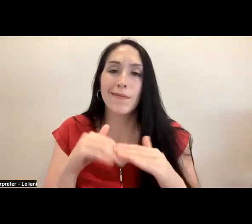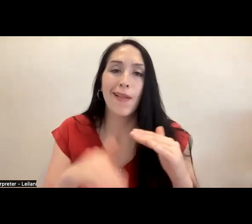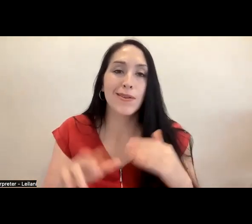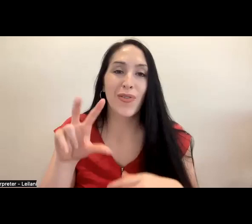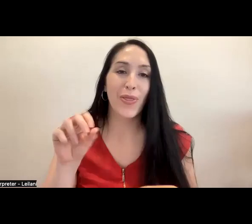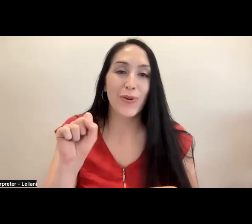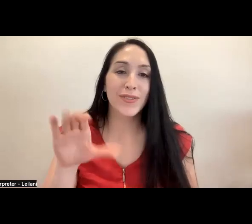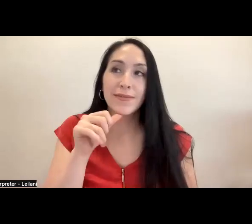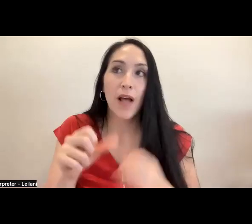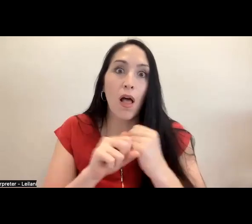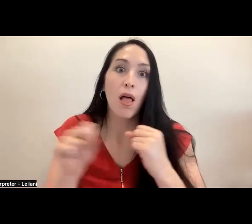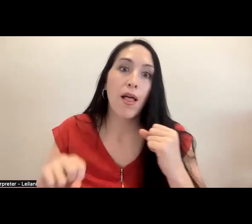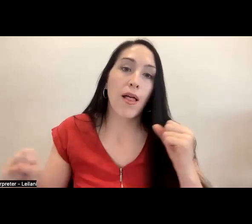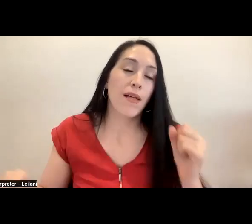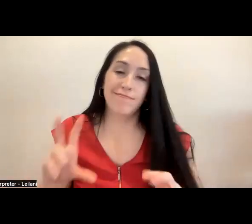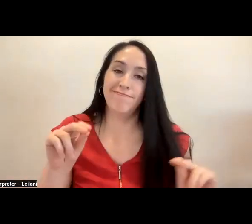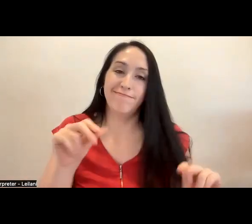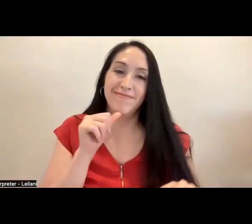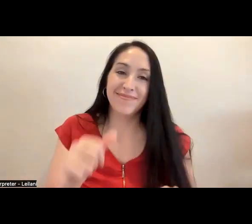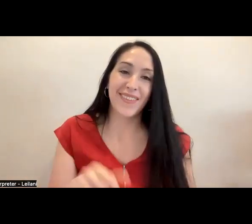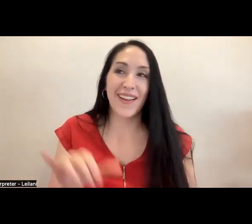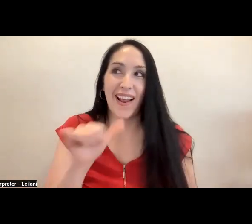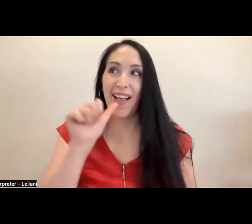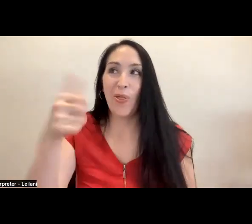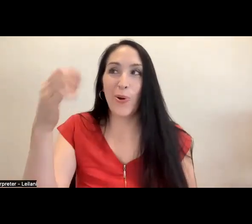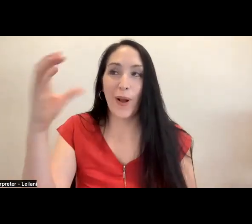12:02:47 So I encourage you to do that. But I wanna say, you know, knowledge is power,